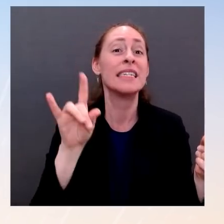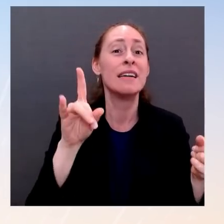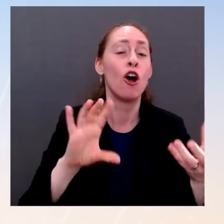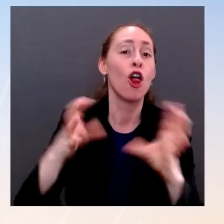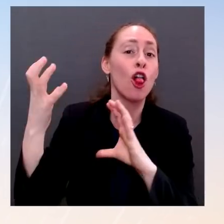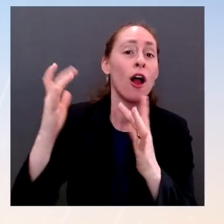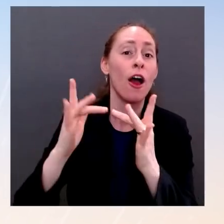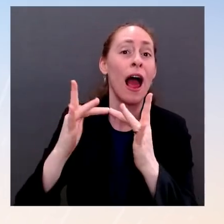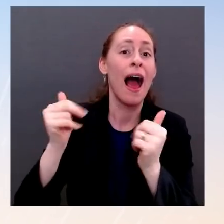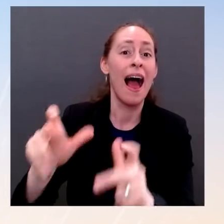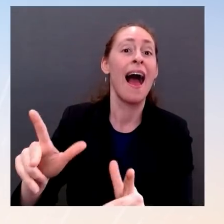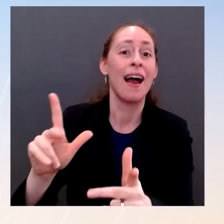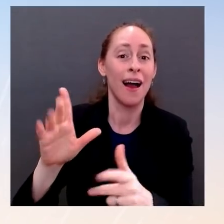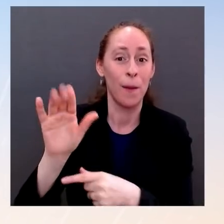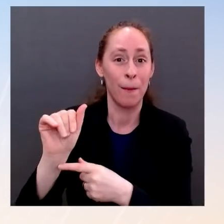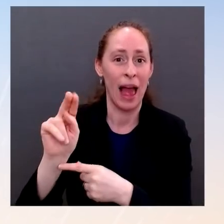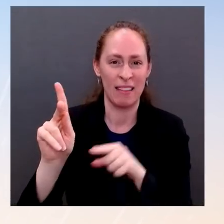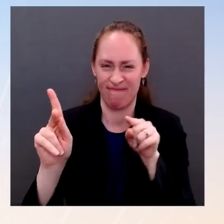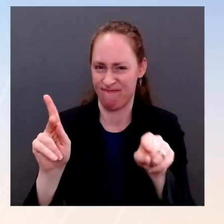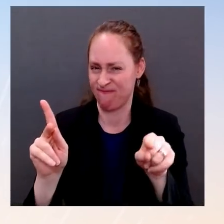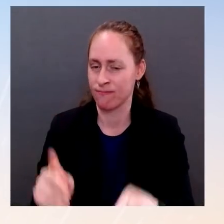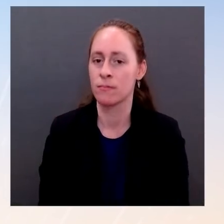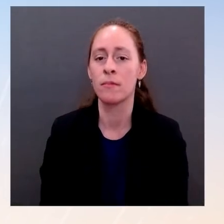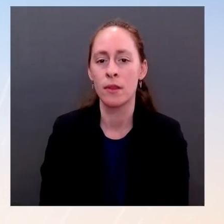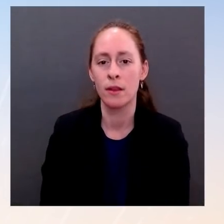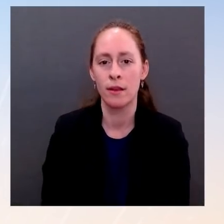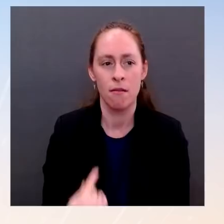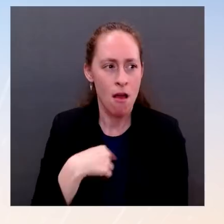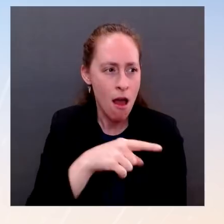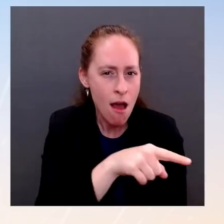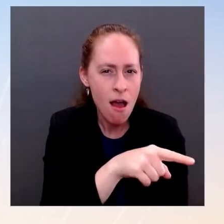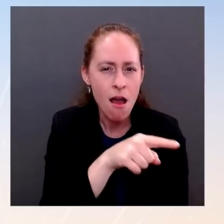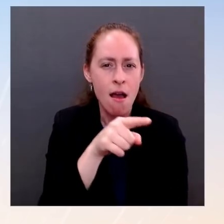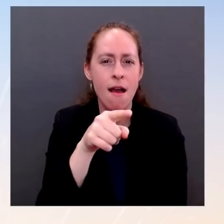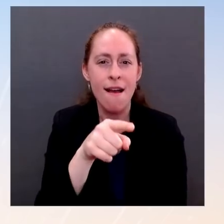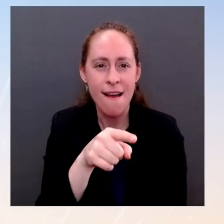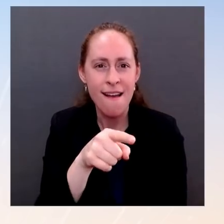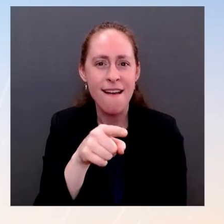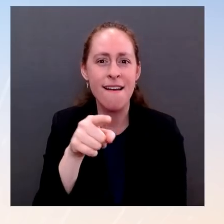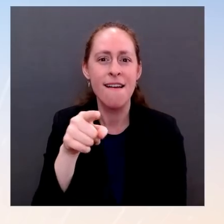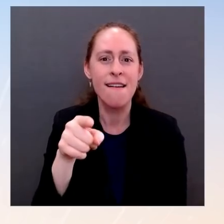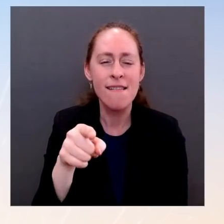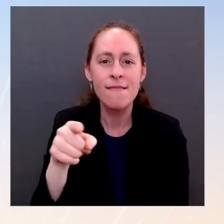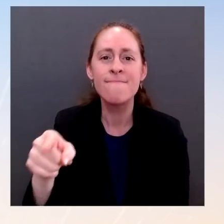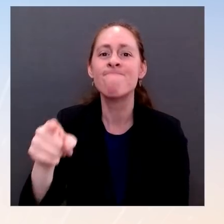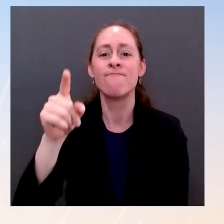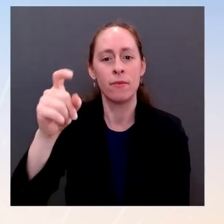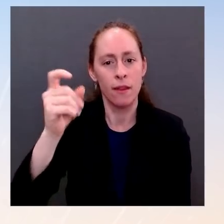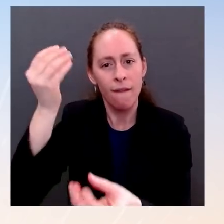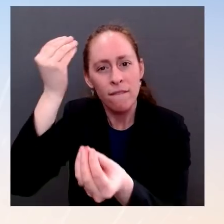We've shared the underlying intelligence with Ukraine and with our European partners. While of limited impact,